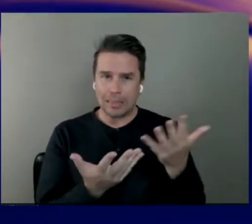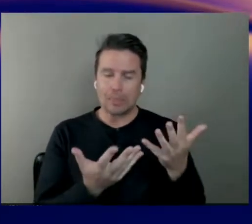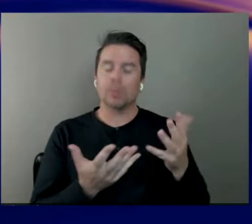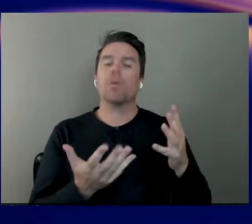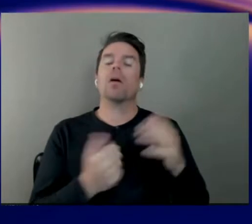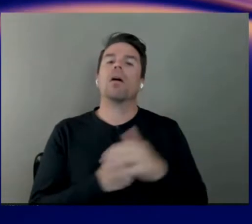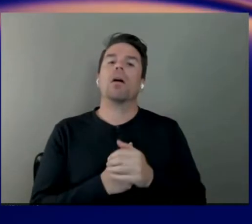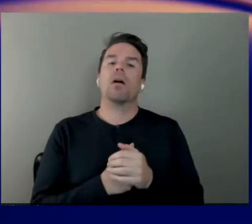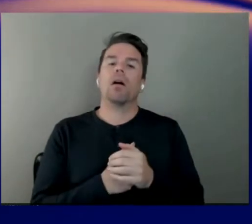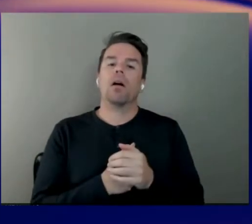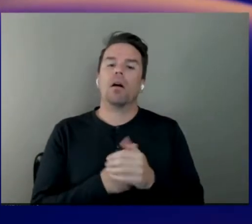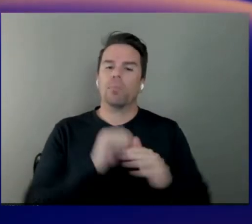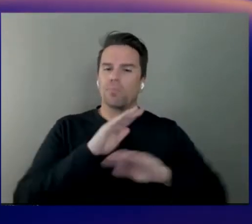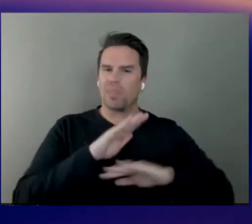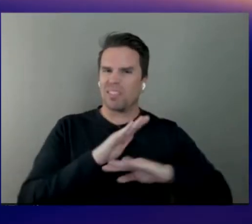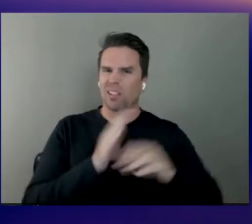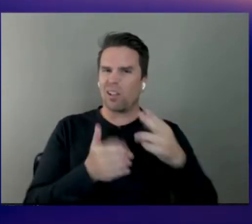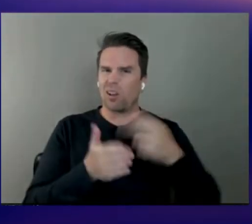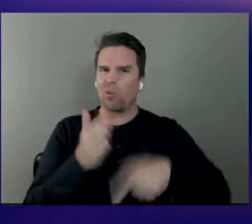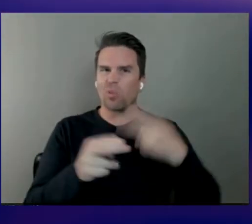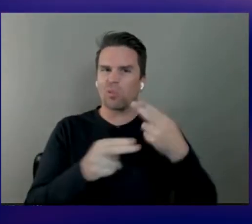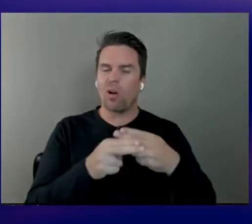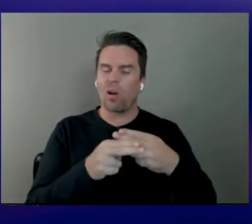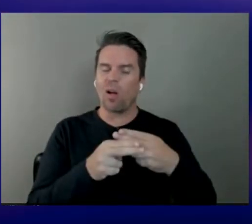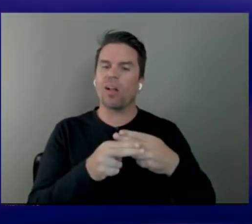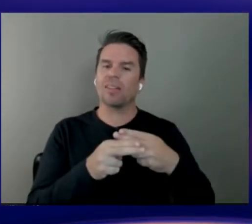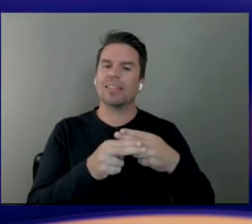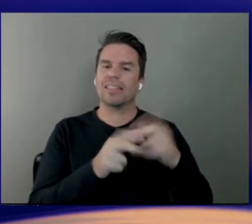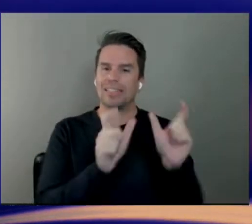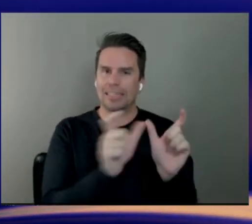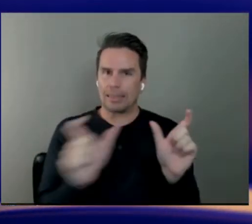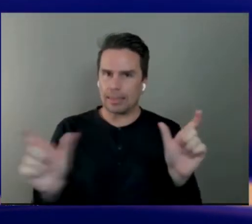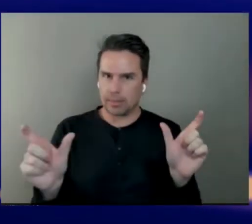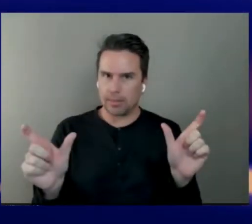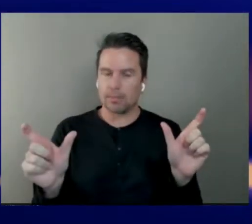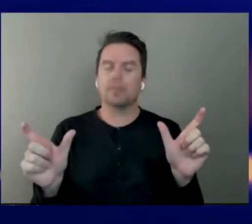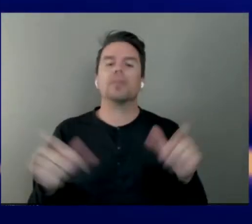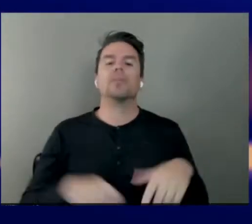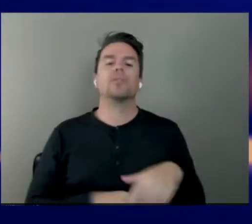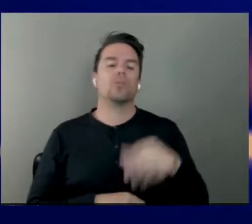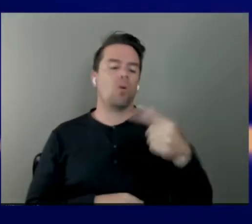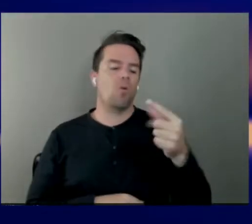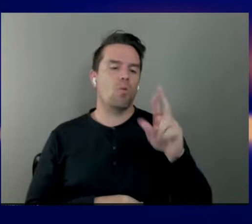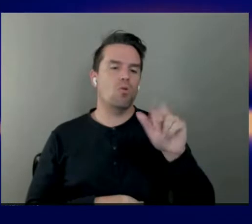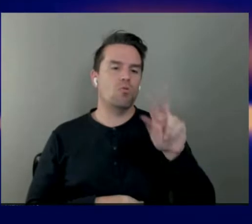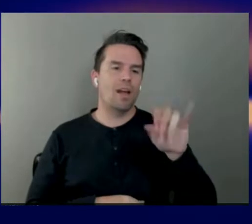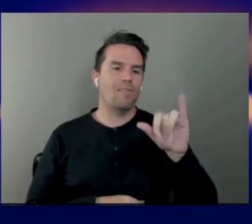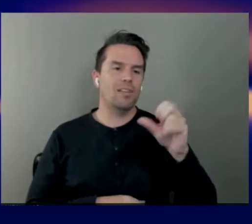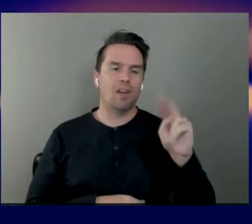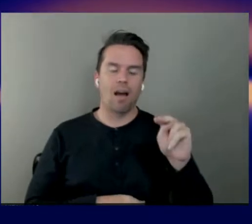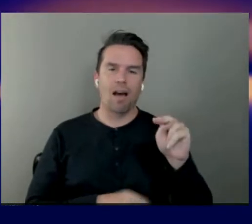what we call our X.86 instances. So I have some peers on the team to own our graviton instances, but, and some of our accelerated instances,